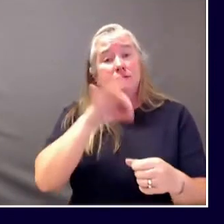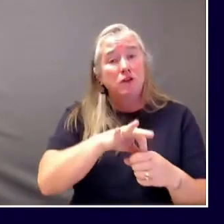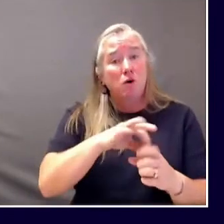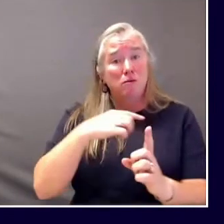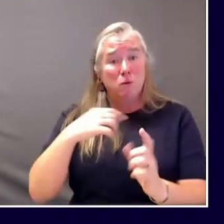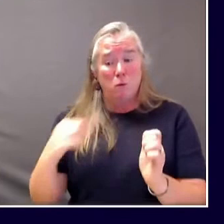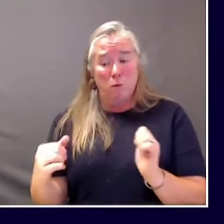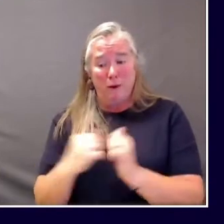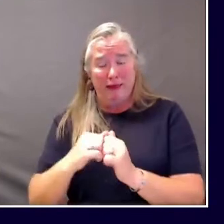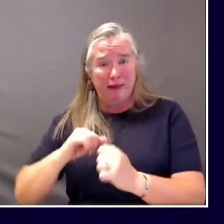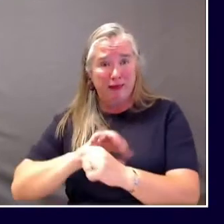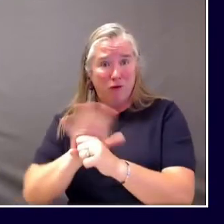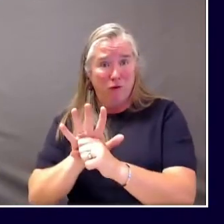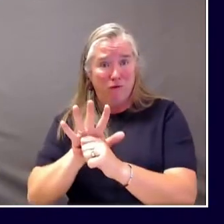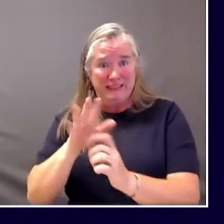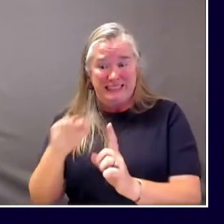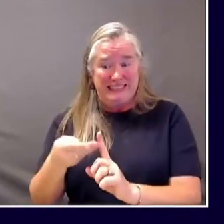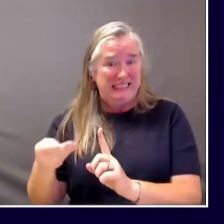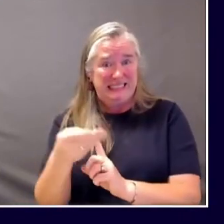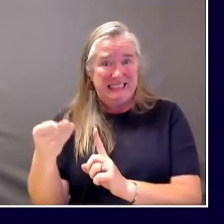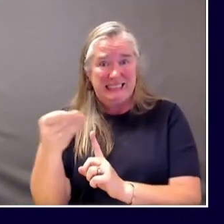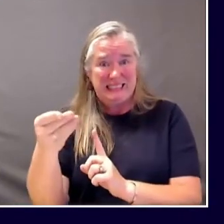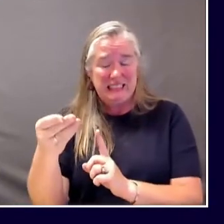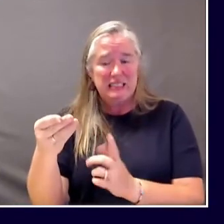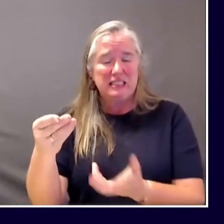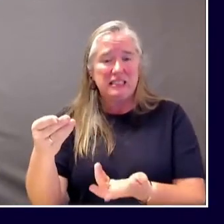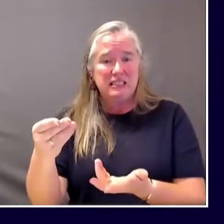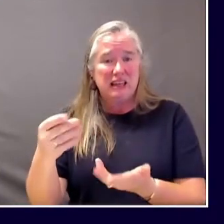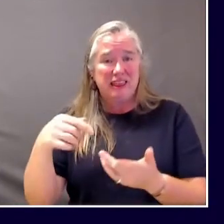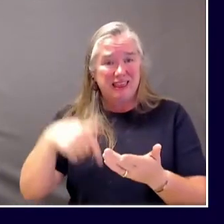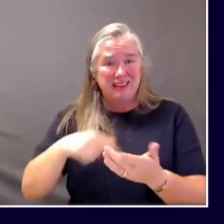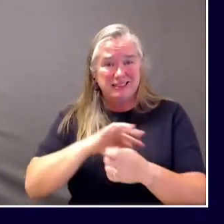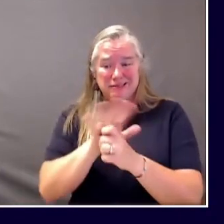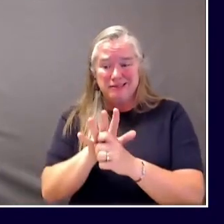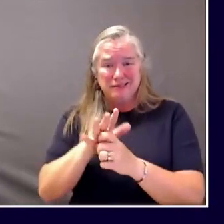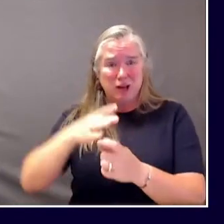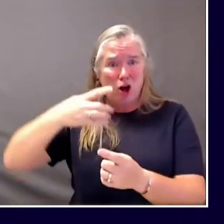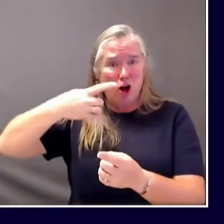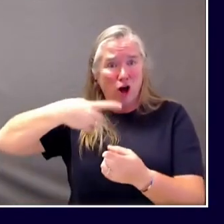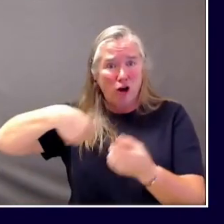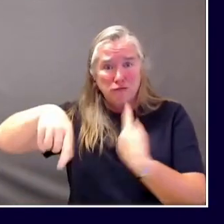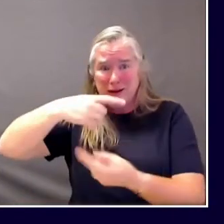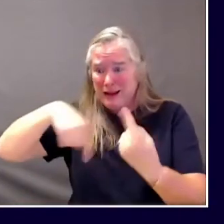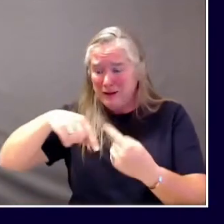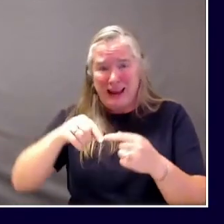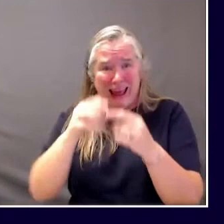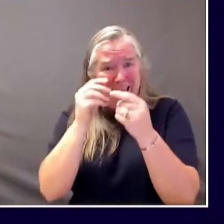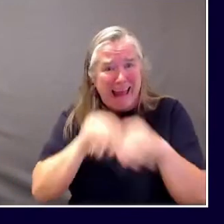in this